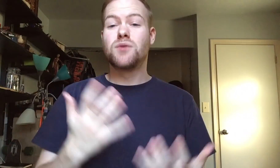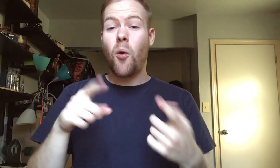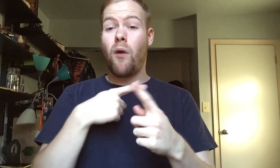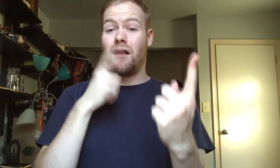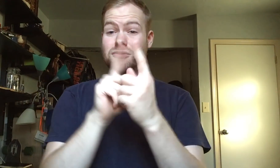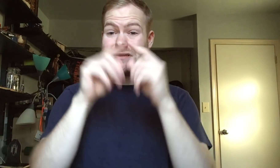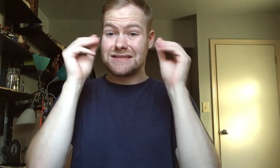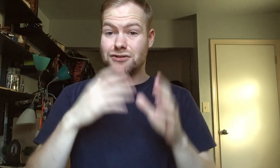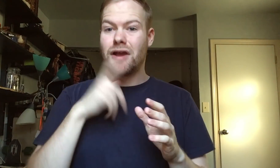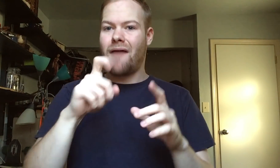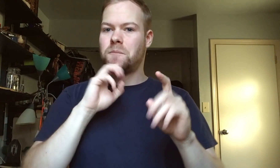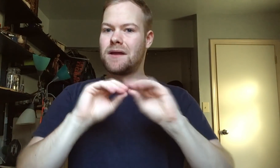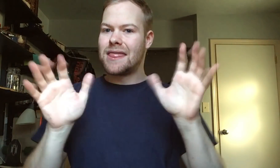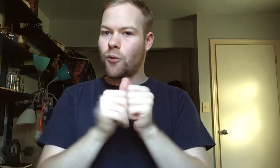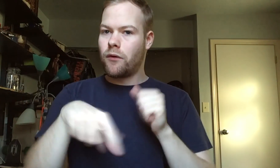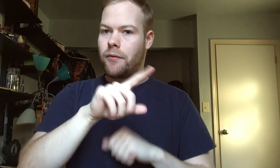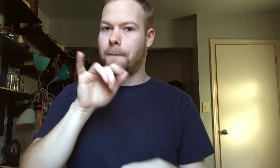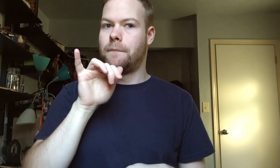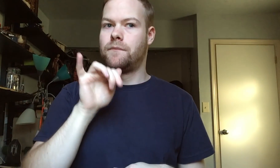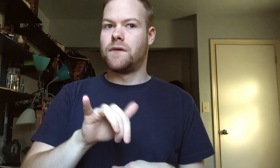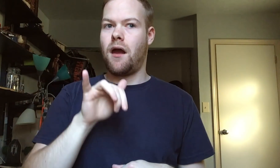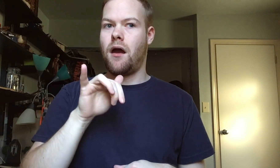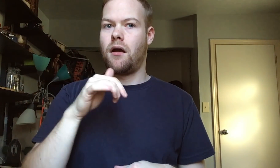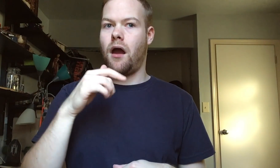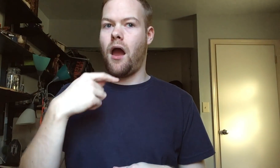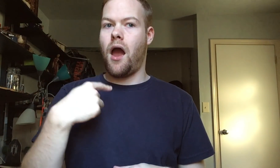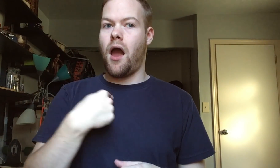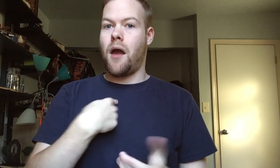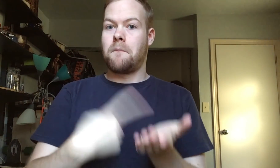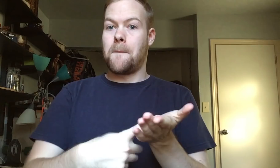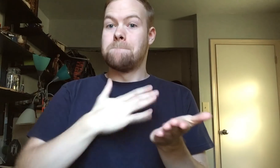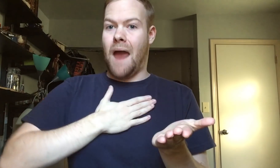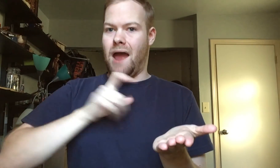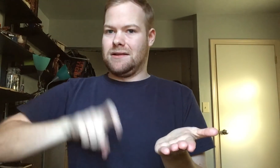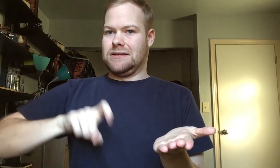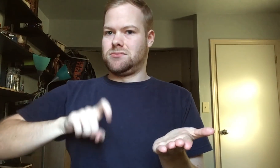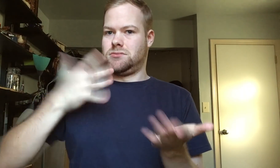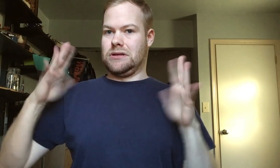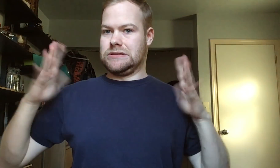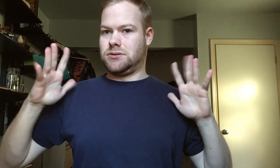So when I talk with the teacher, I have to be clear with them that I’m discussing my needs, that’s it.